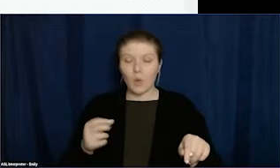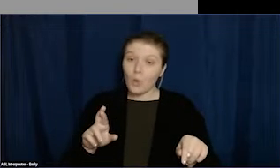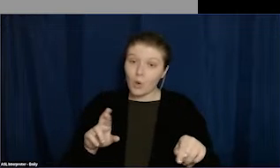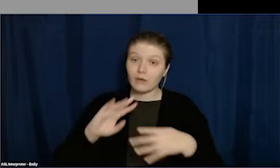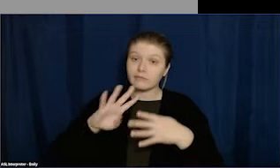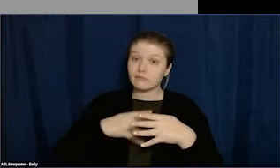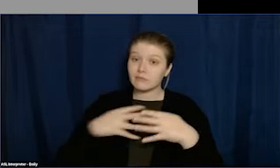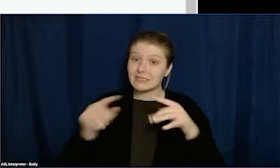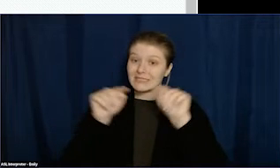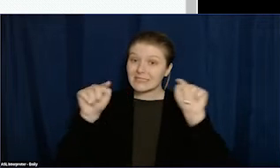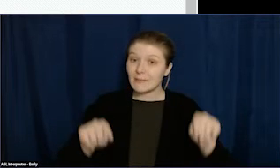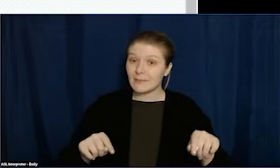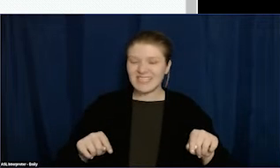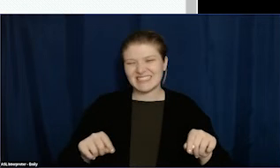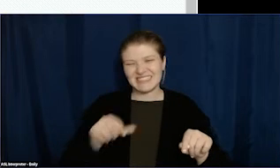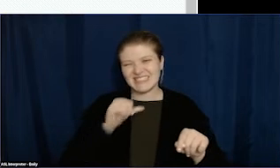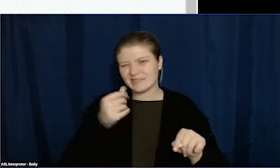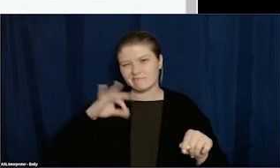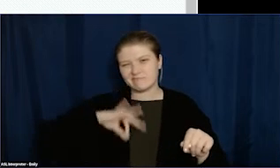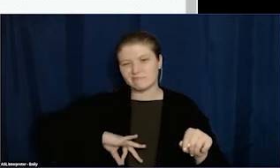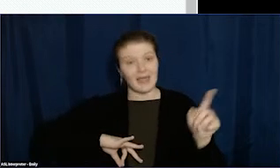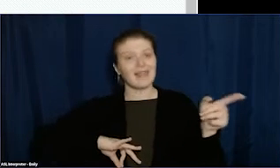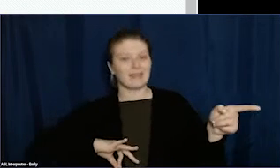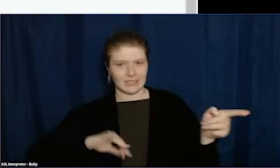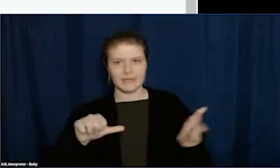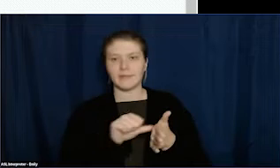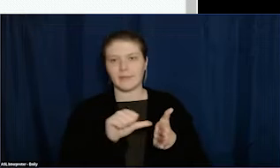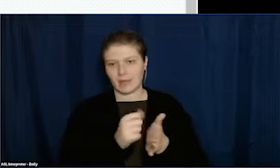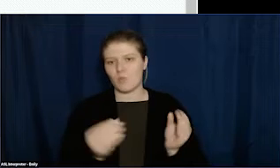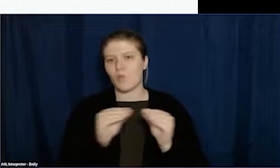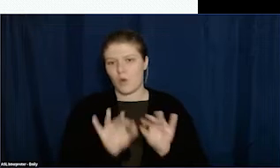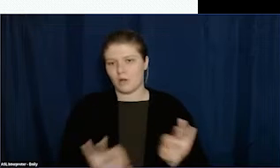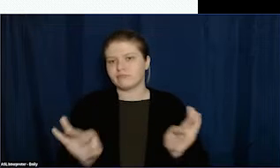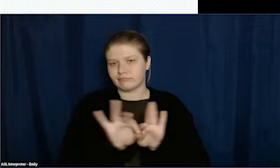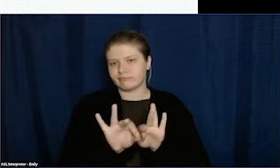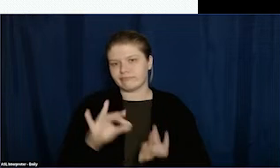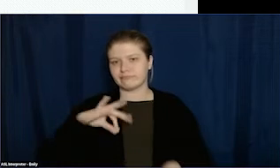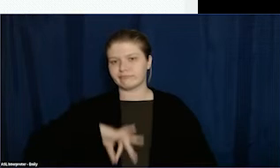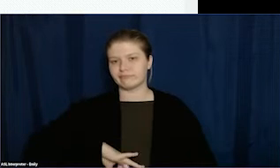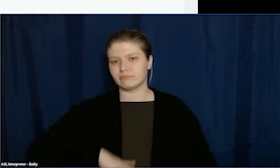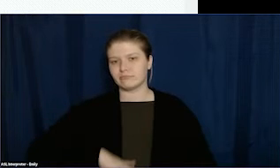All right. I'm going to go ahead and leave the Budget page. And I'm going to go ahead and jump into Senior Personnel Documents